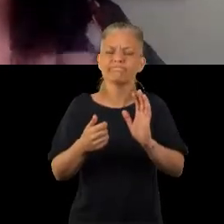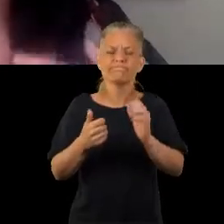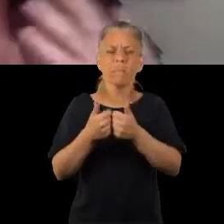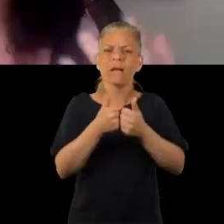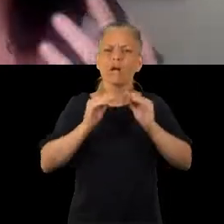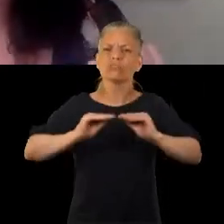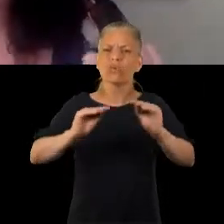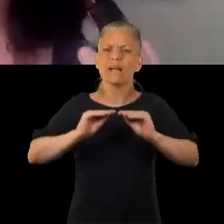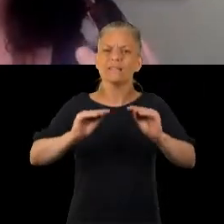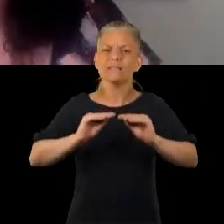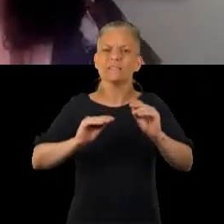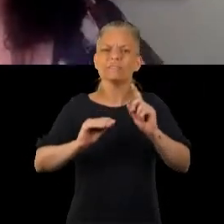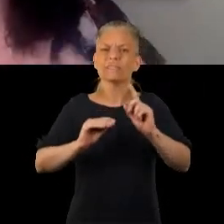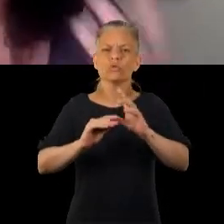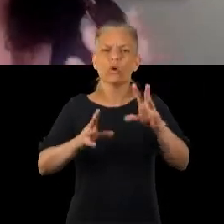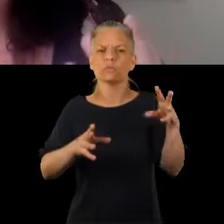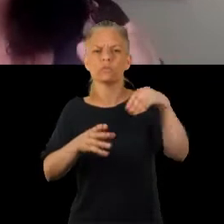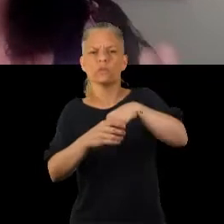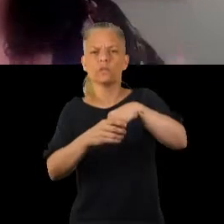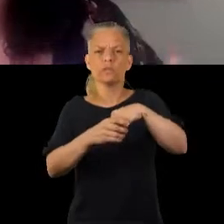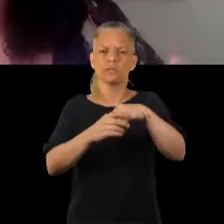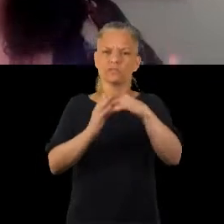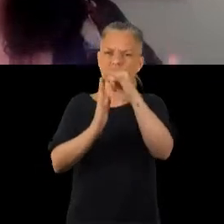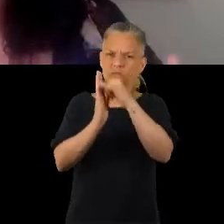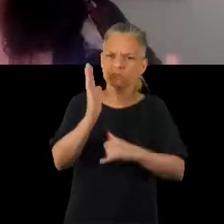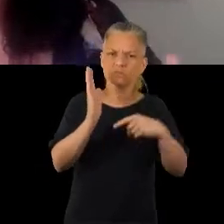sharing with intention, not oversharing because for a lot of people that’s where the harm comes